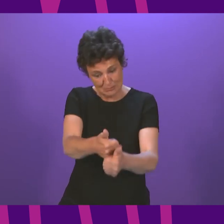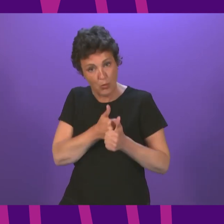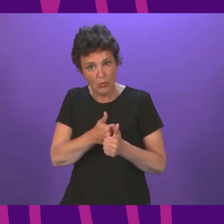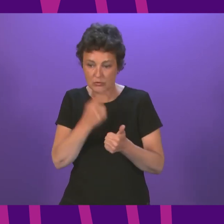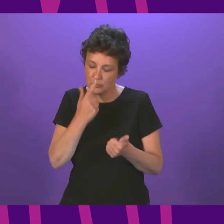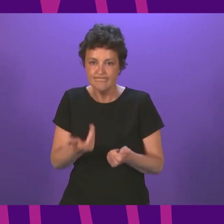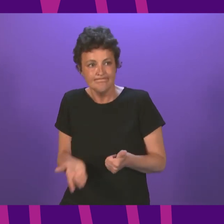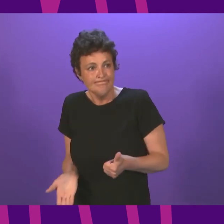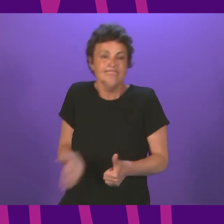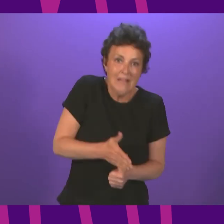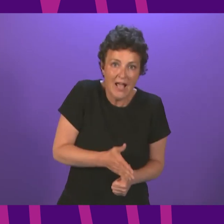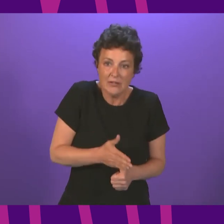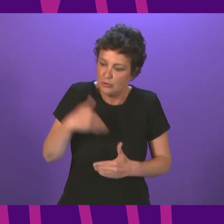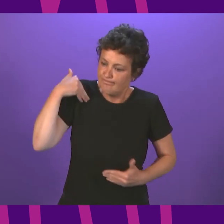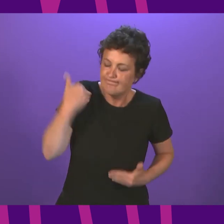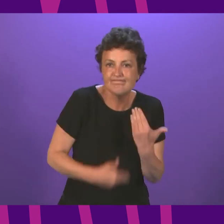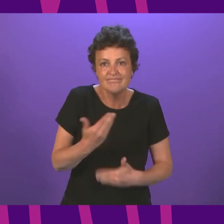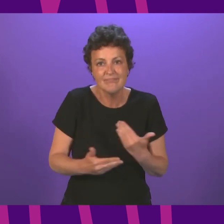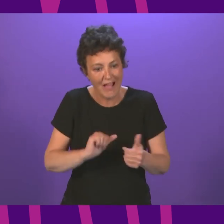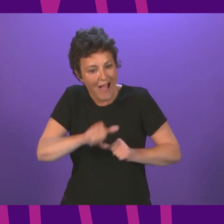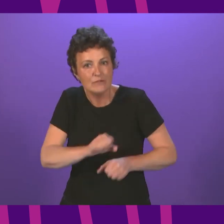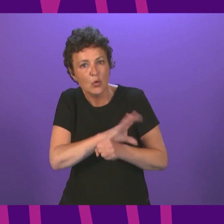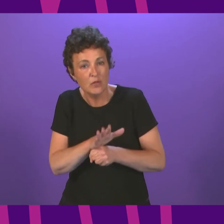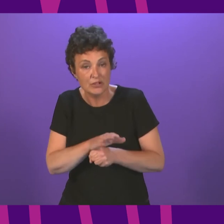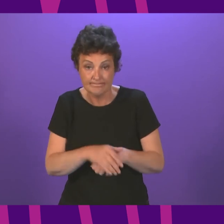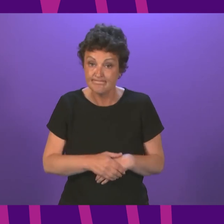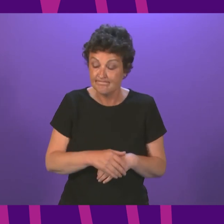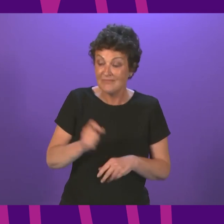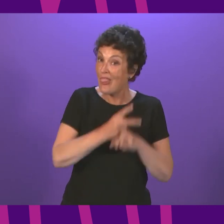demographic and material environment as trampoline parks, play cafes, playgroups and other children’s